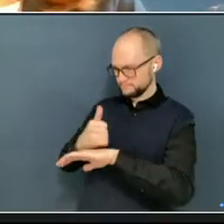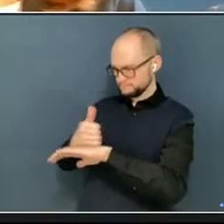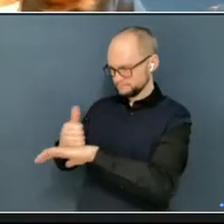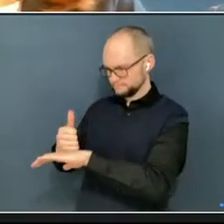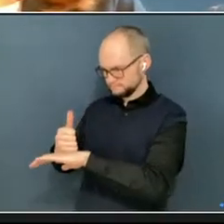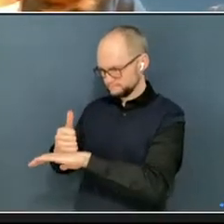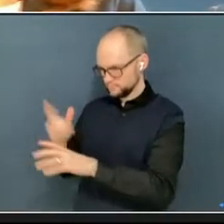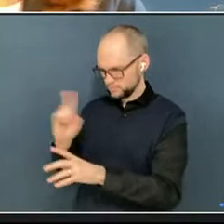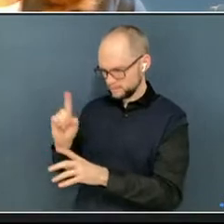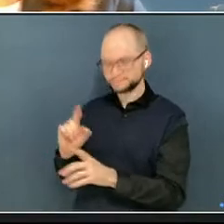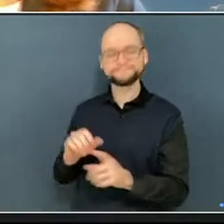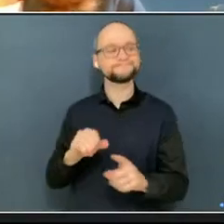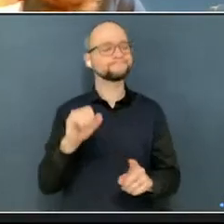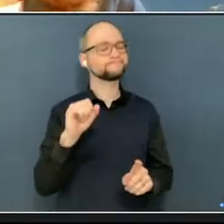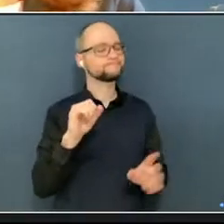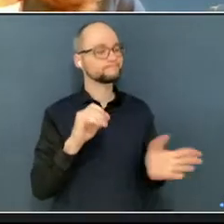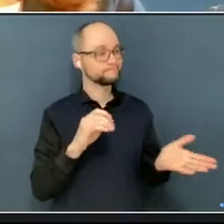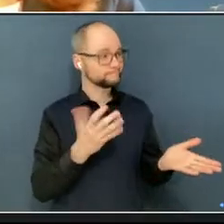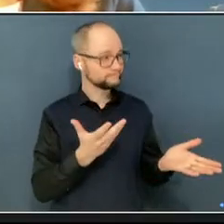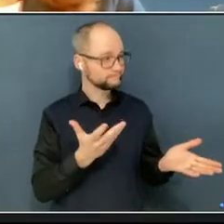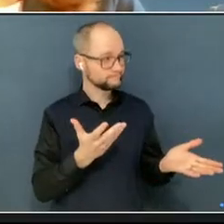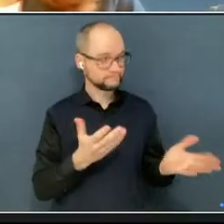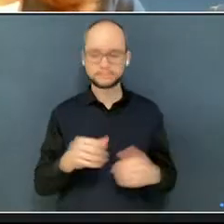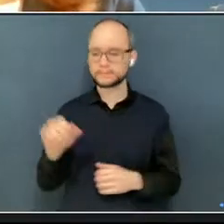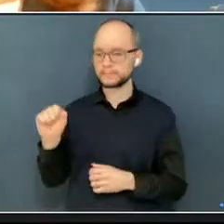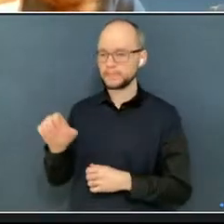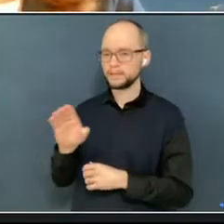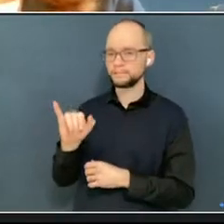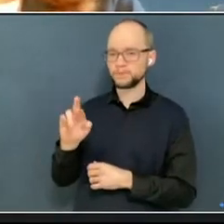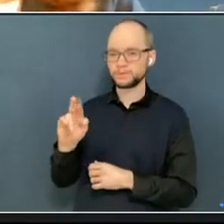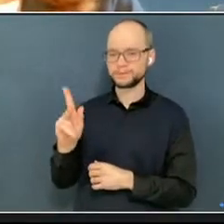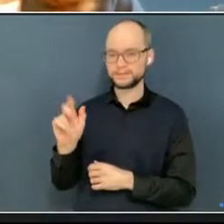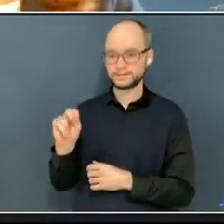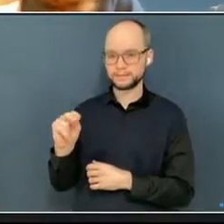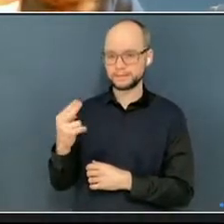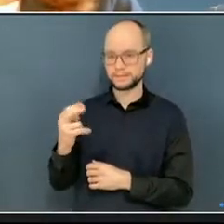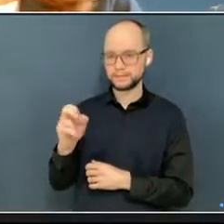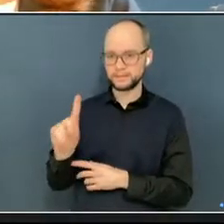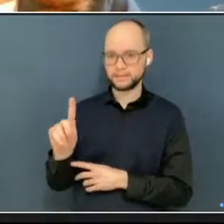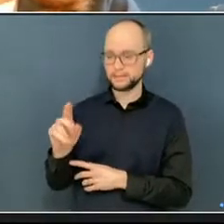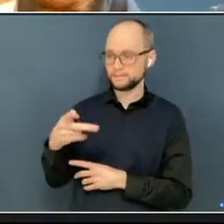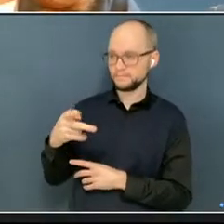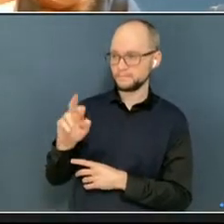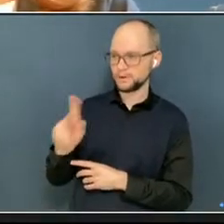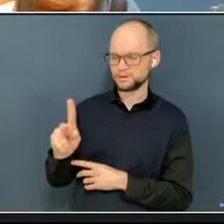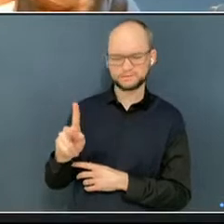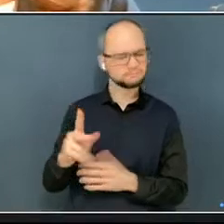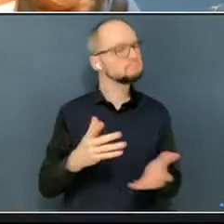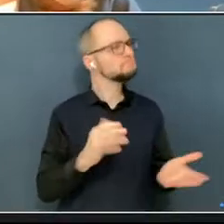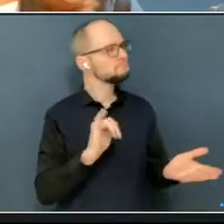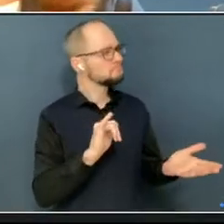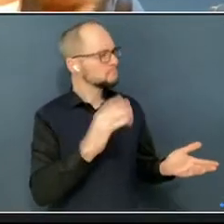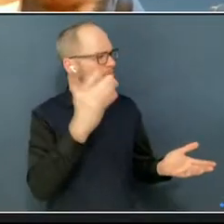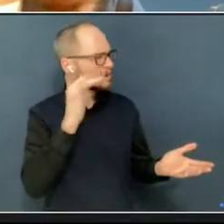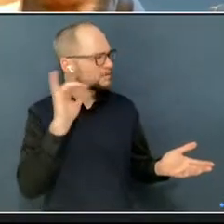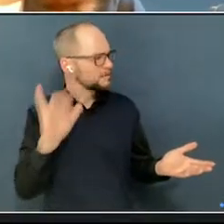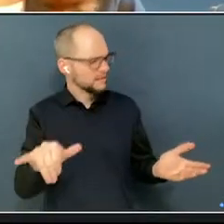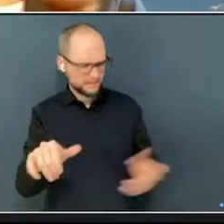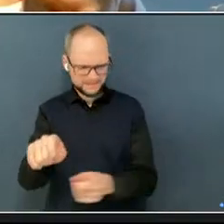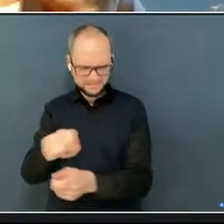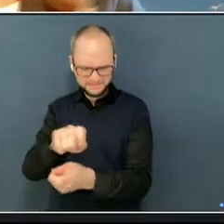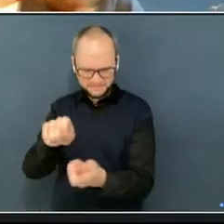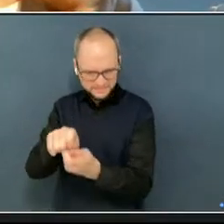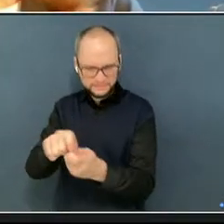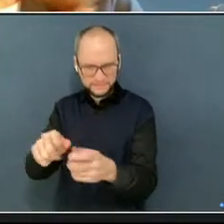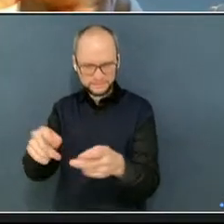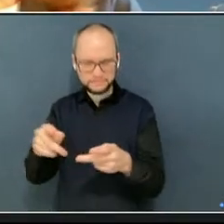Why Berkinhead? >> I think the fact that people of all walks of life were